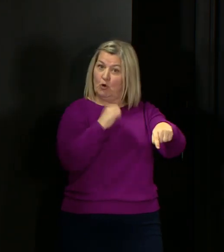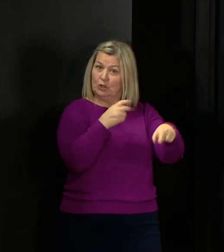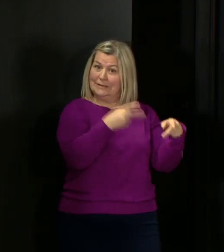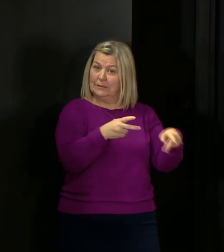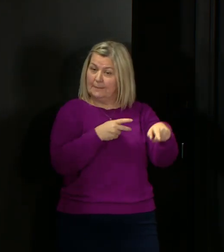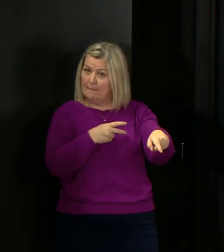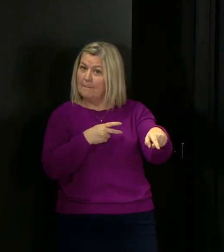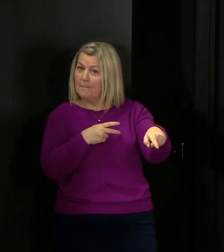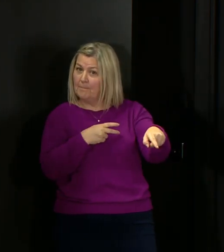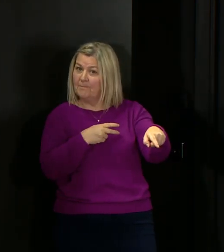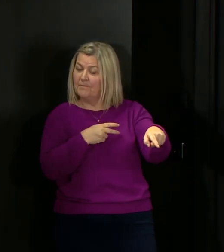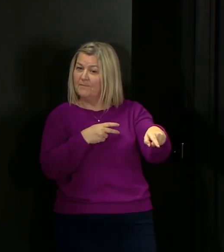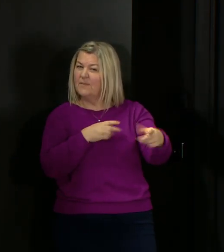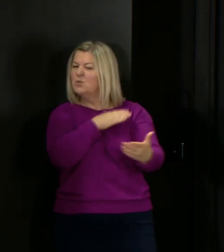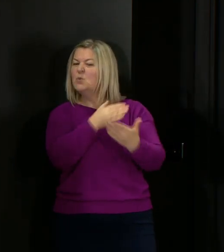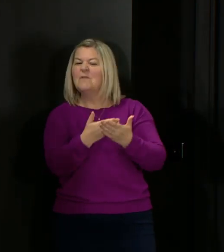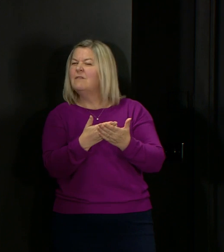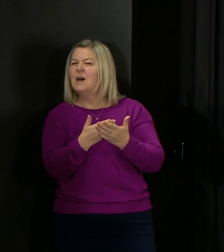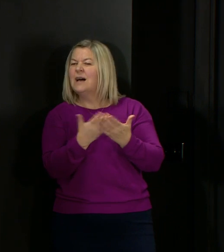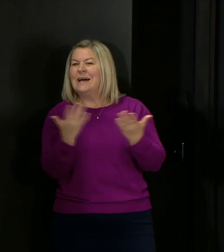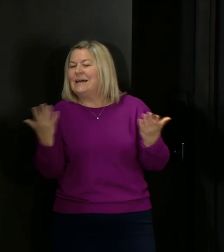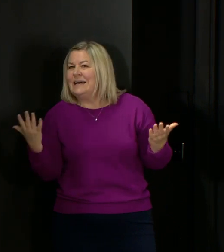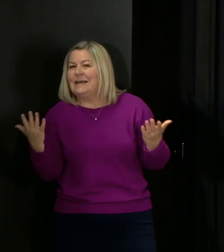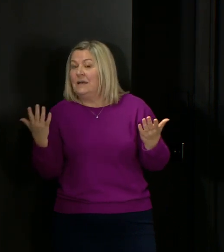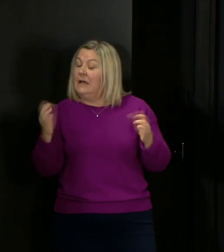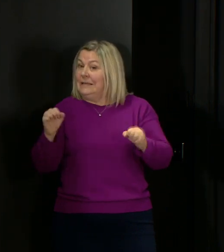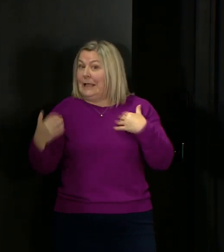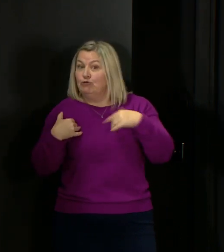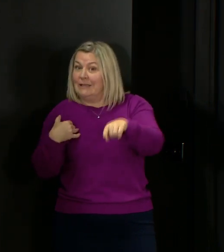think we're in a position to be able to say any more than it's of interest and it's something